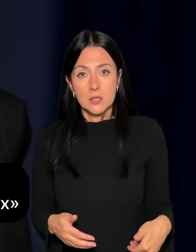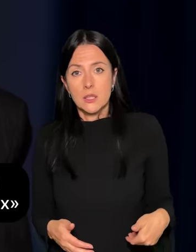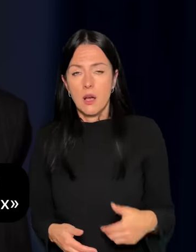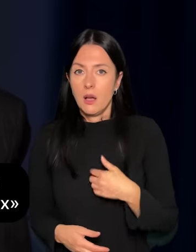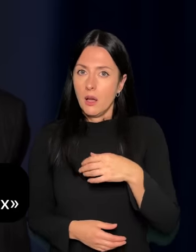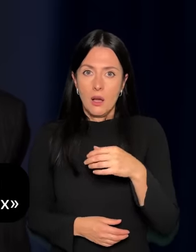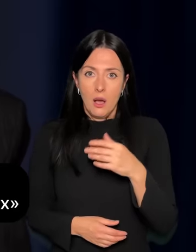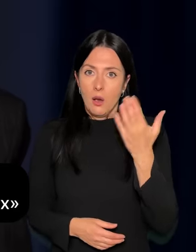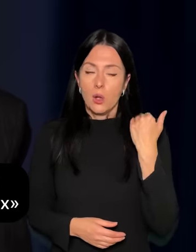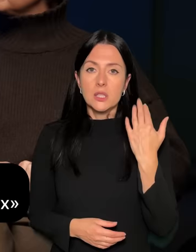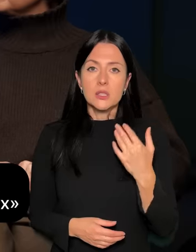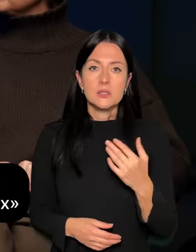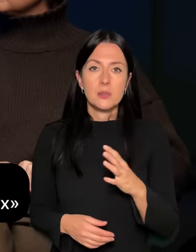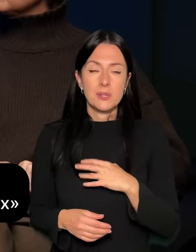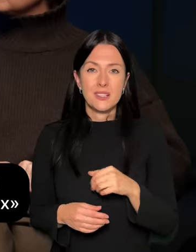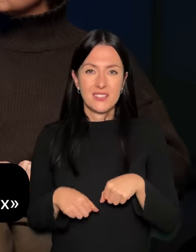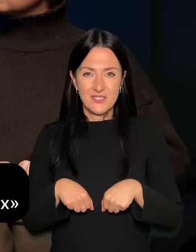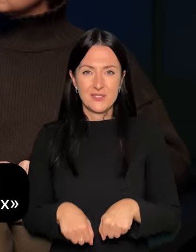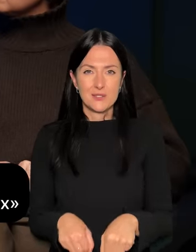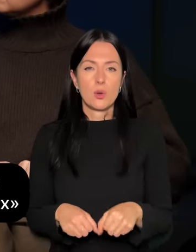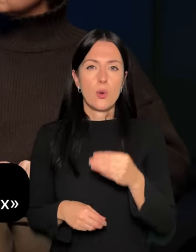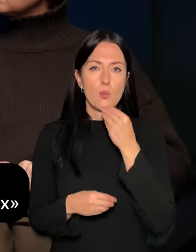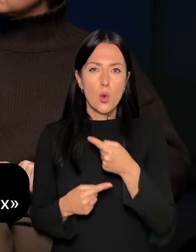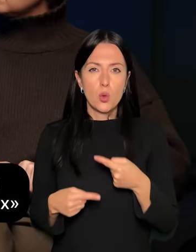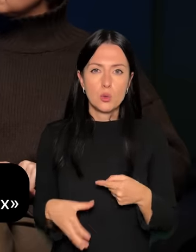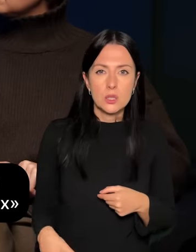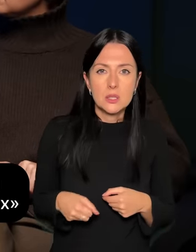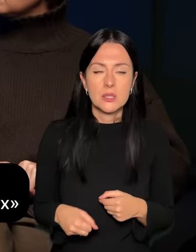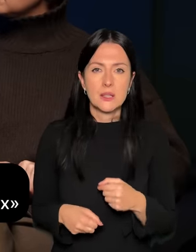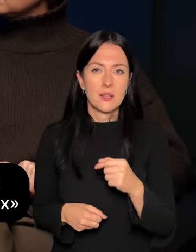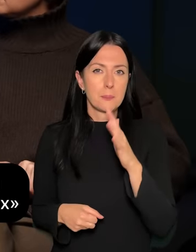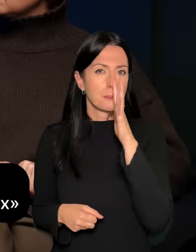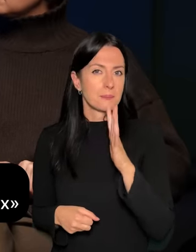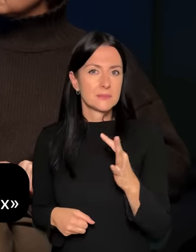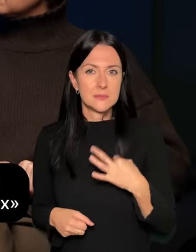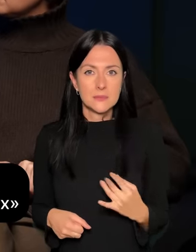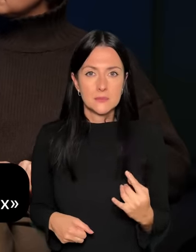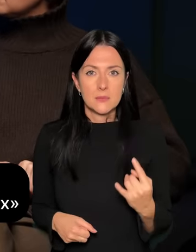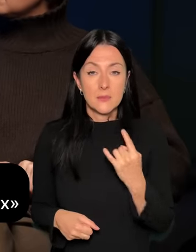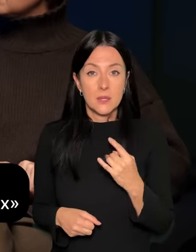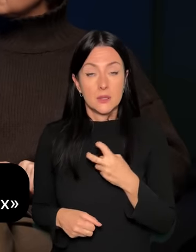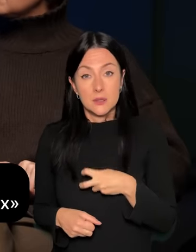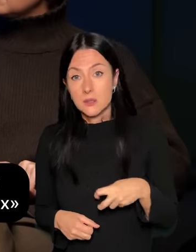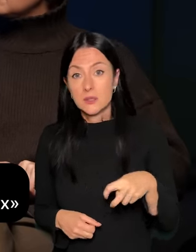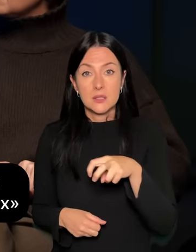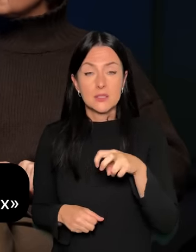Man, I once had to carry groceries and my five-month-old Mark to the eighth floor with a stroller